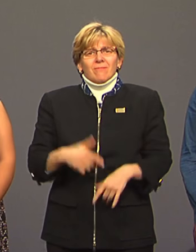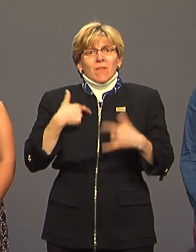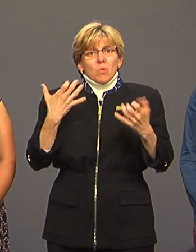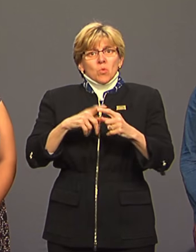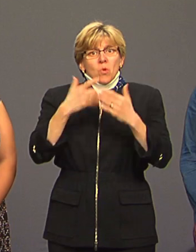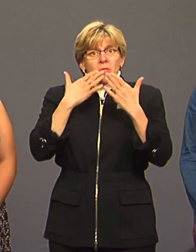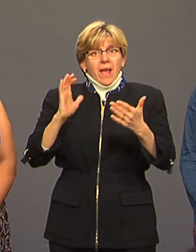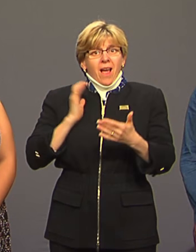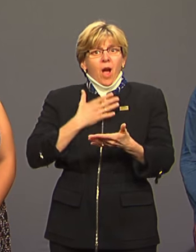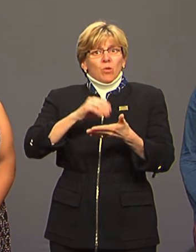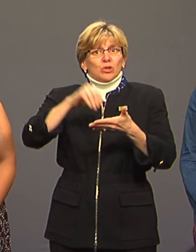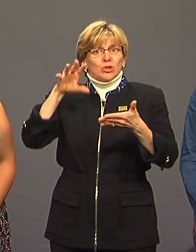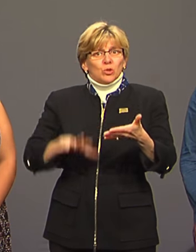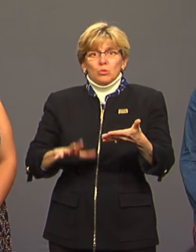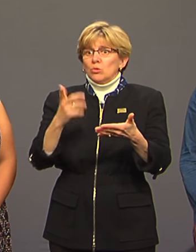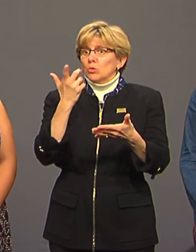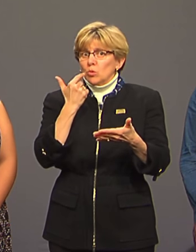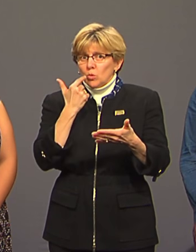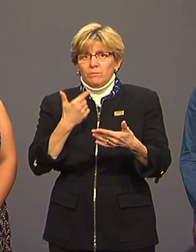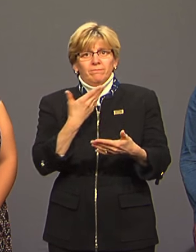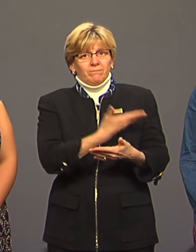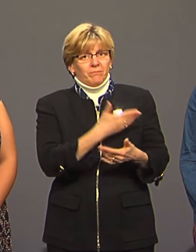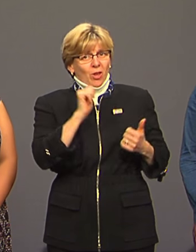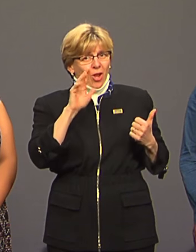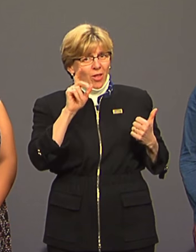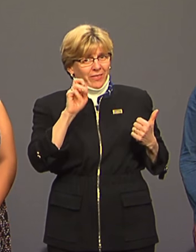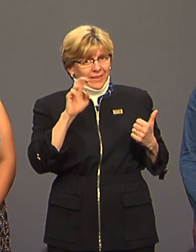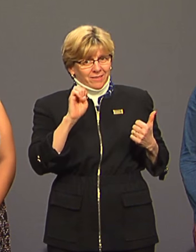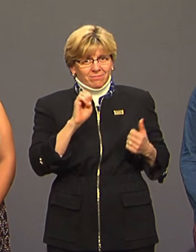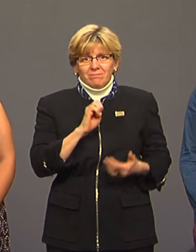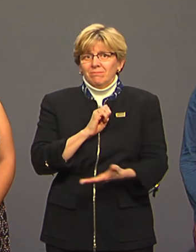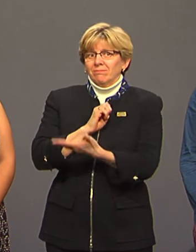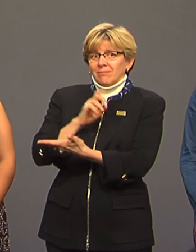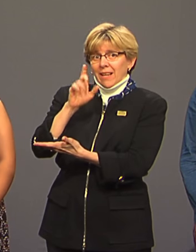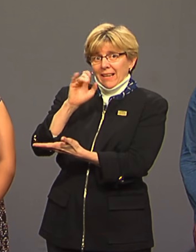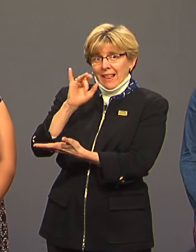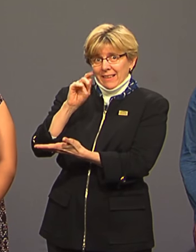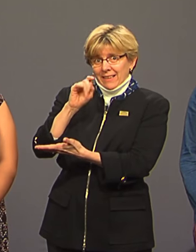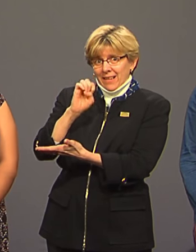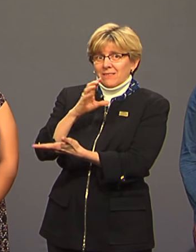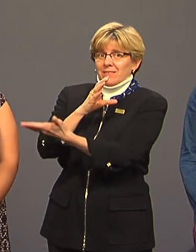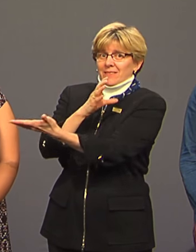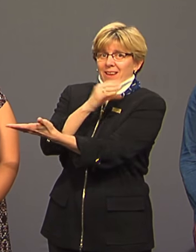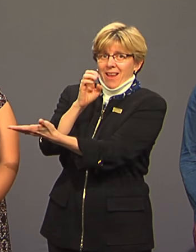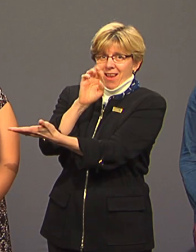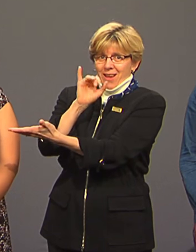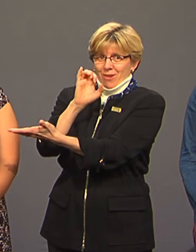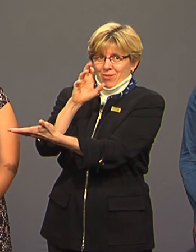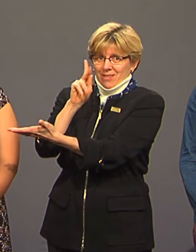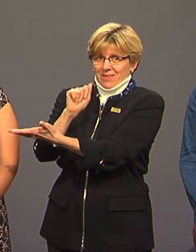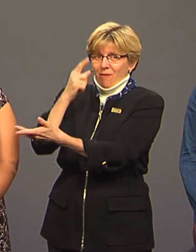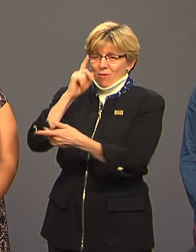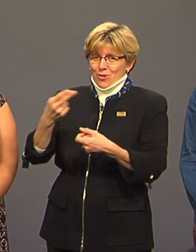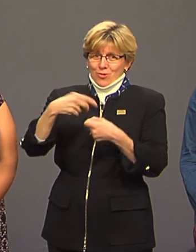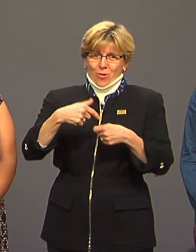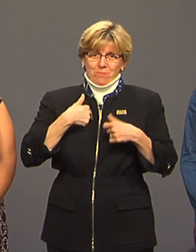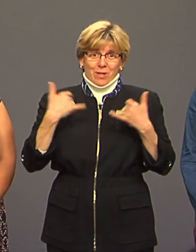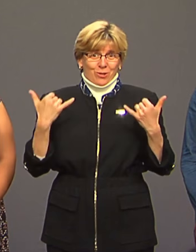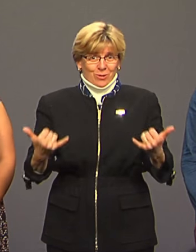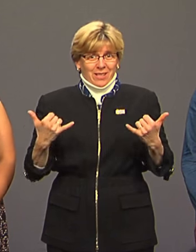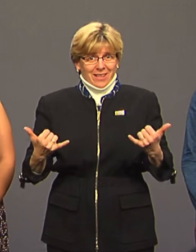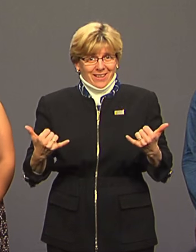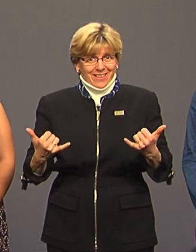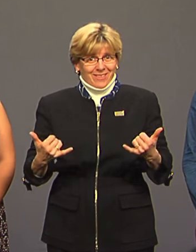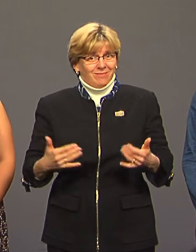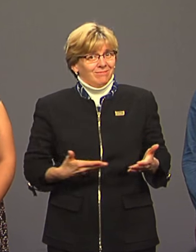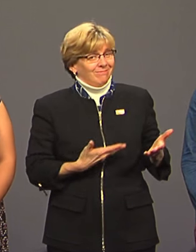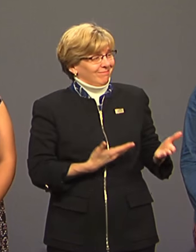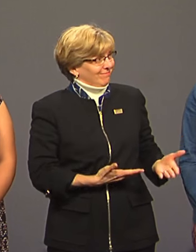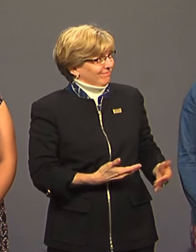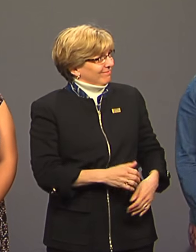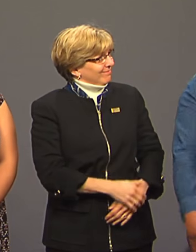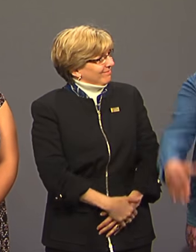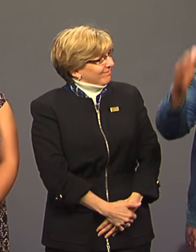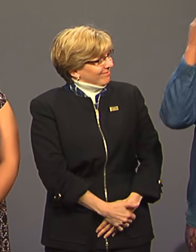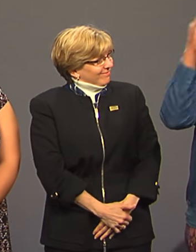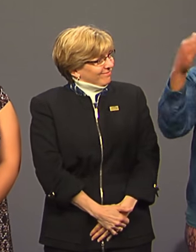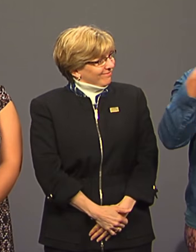I would like to thank our students Arlene, Kellynette, and Ericka for joining me today.